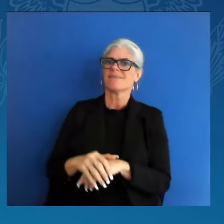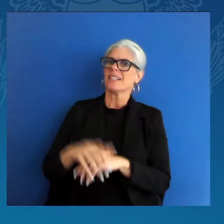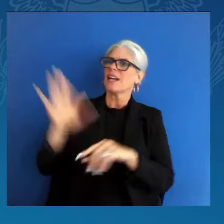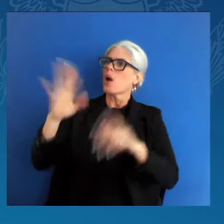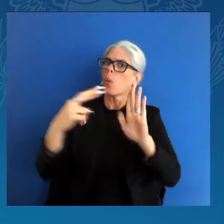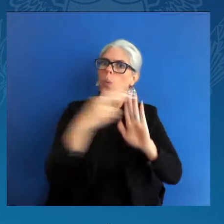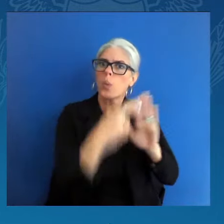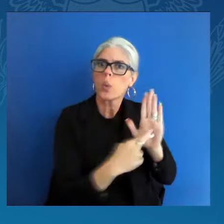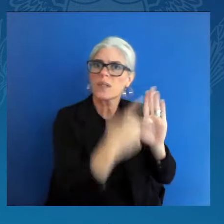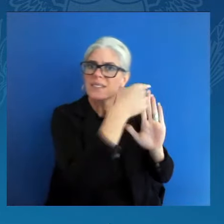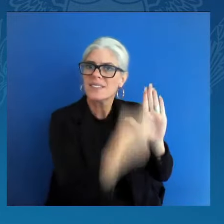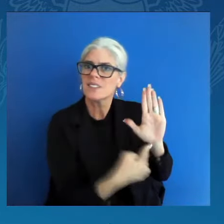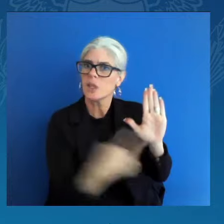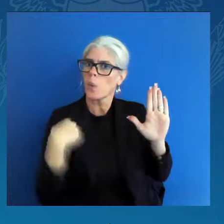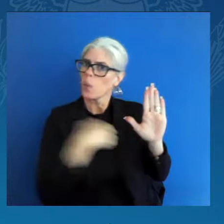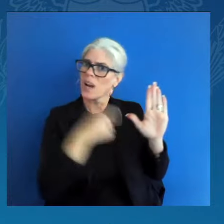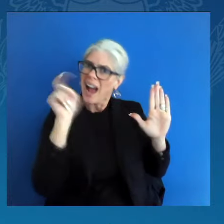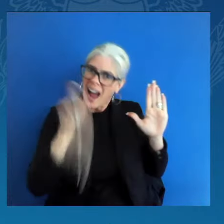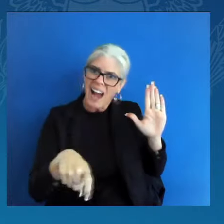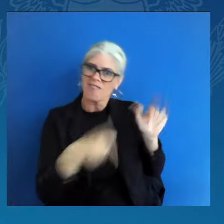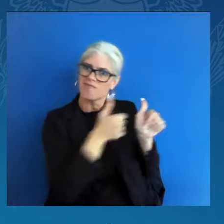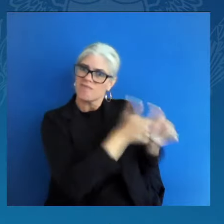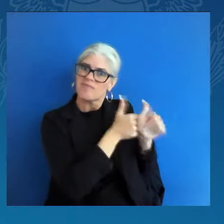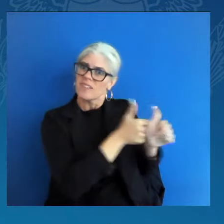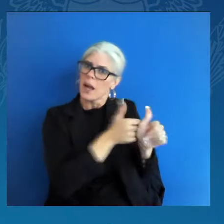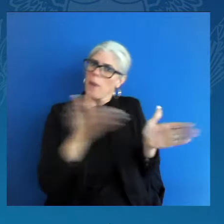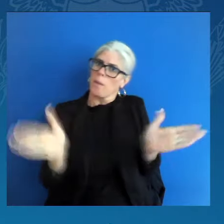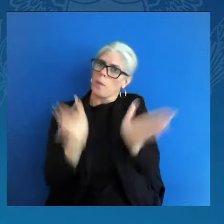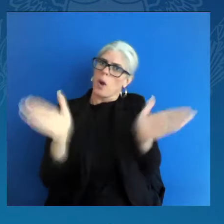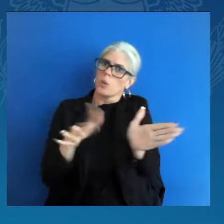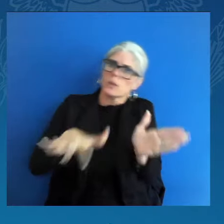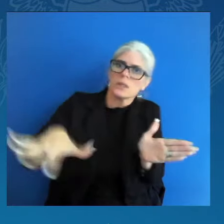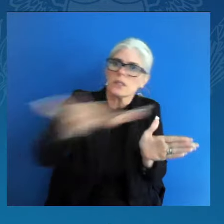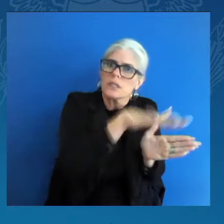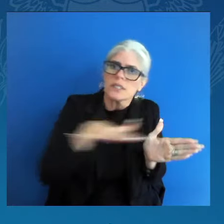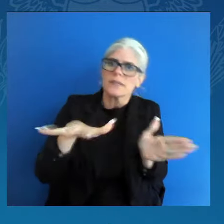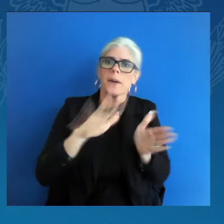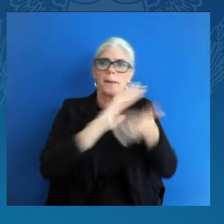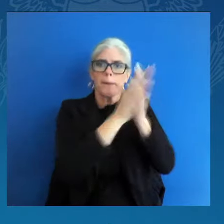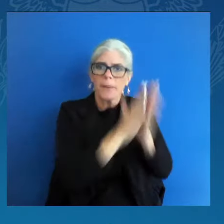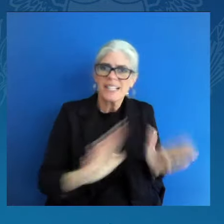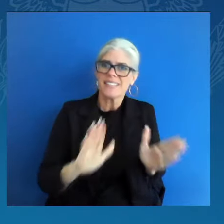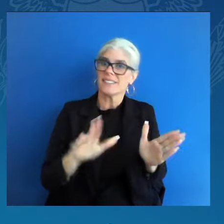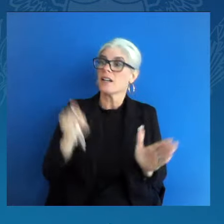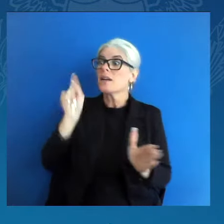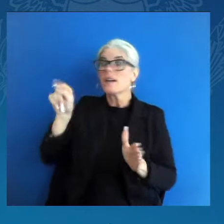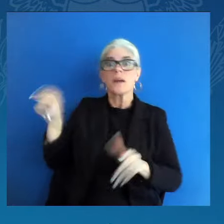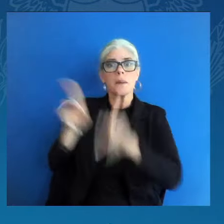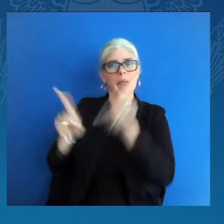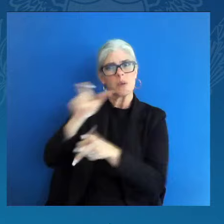in which to innovate and realize the potential opportunities offered by space for the benefit of all. And I'll just leave it at that.